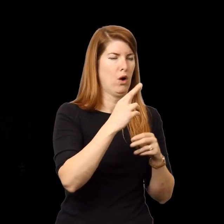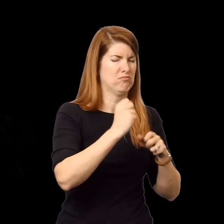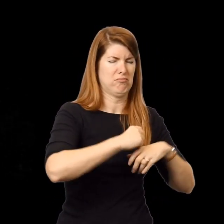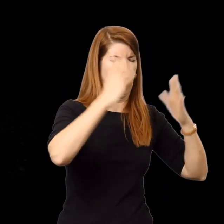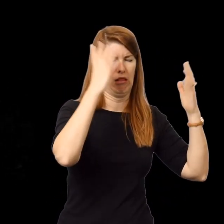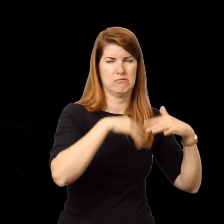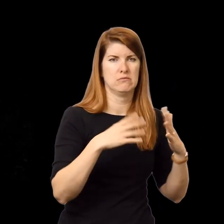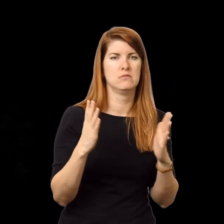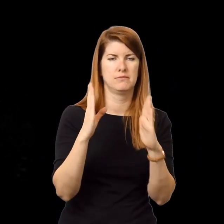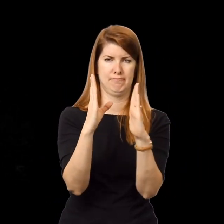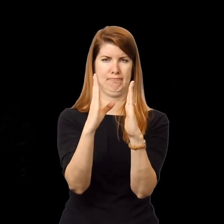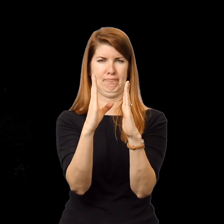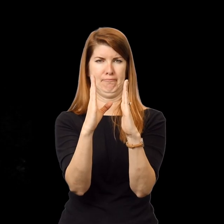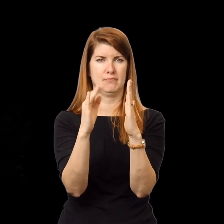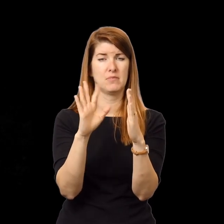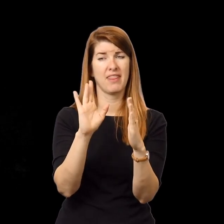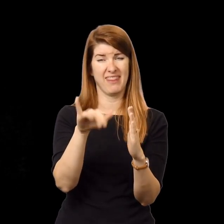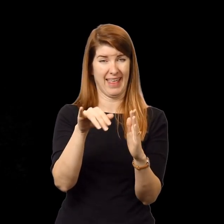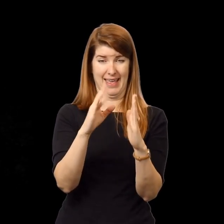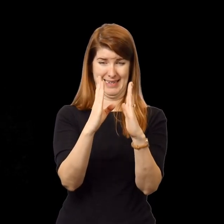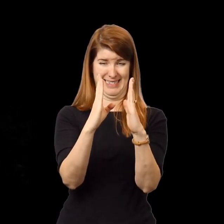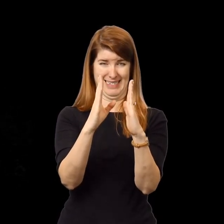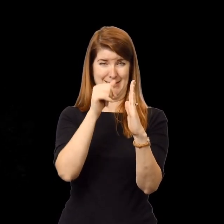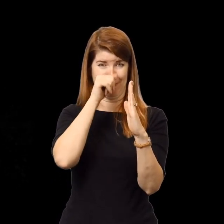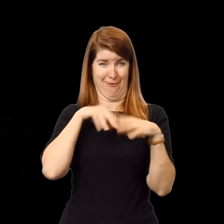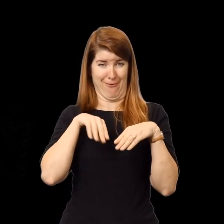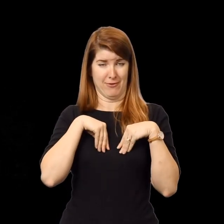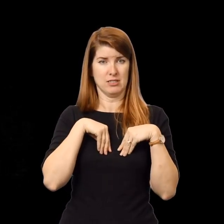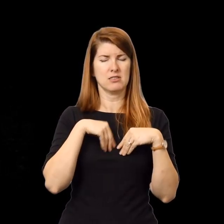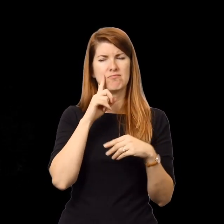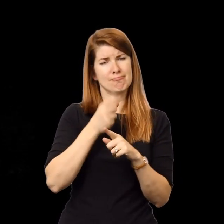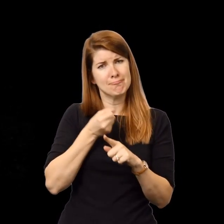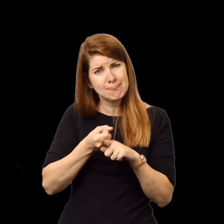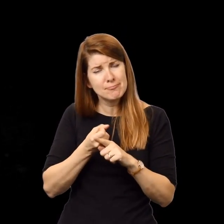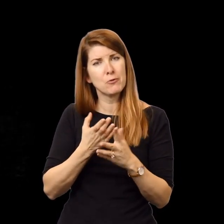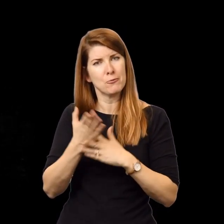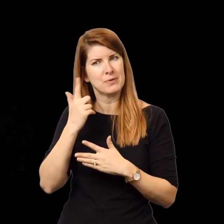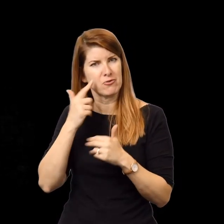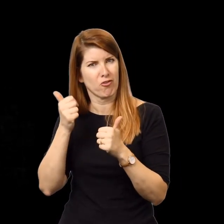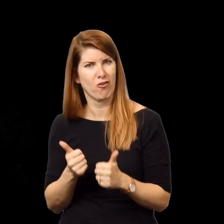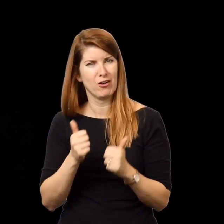So the window of tolerance is significantly impacted by hearing loss.